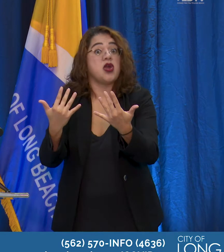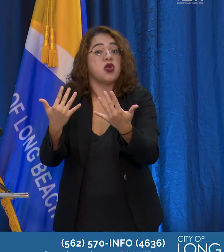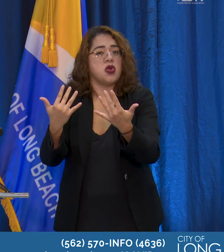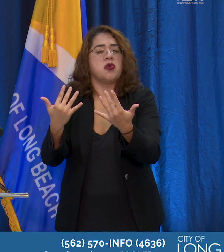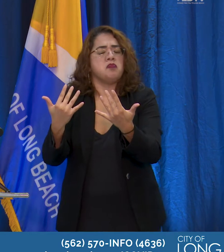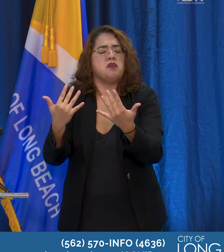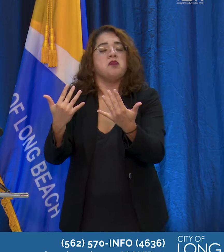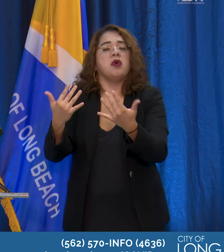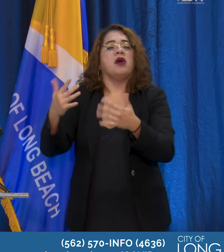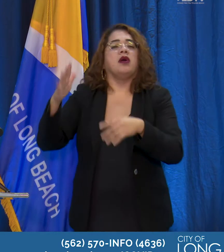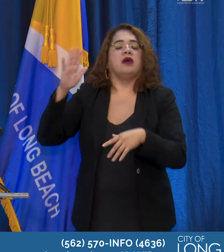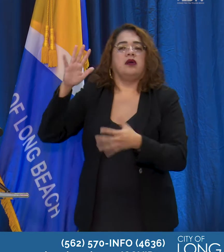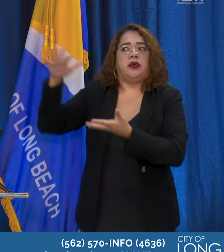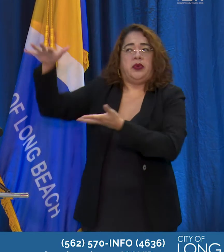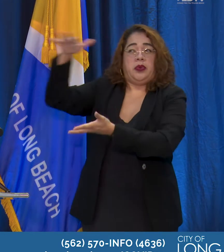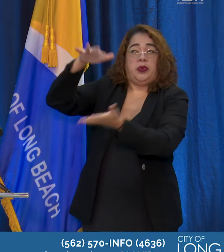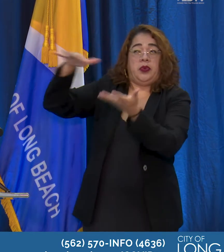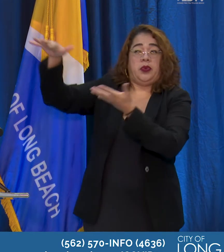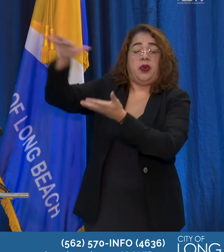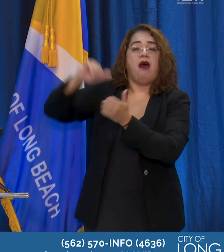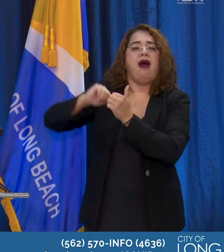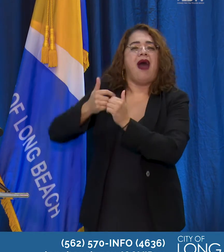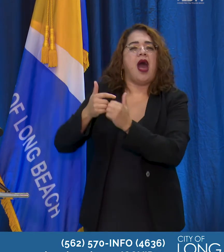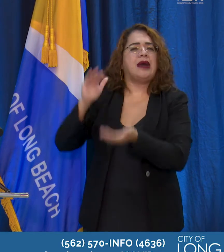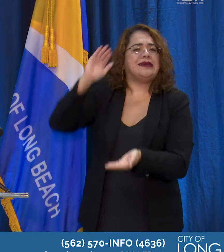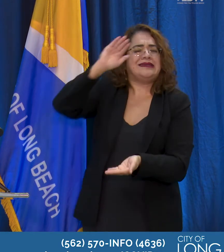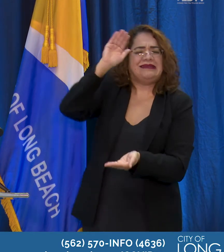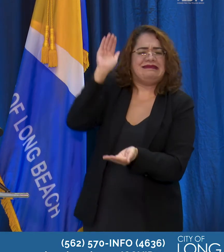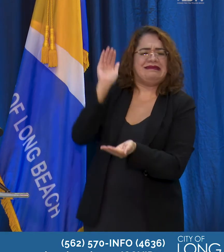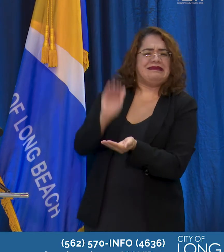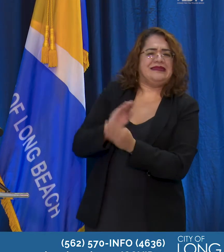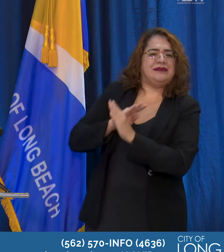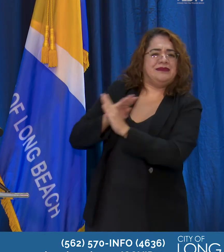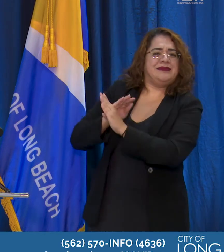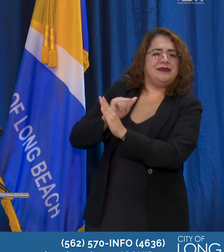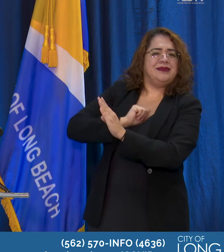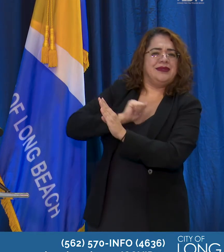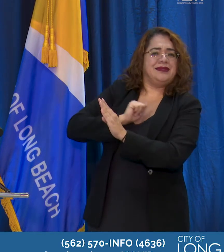impacts. The best way to protect against the potentially harmful effects